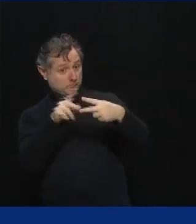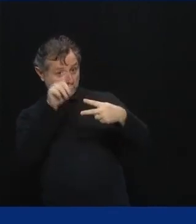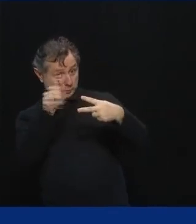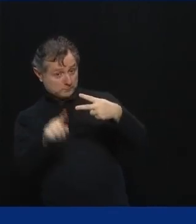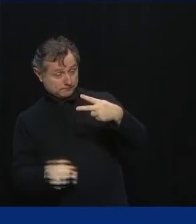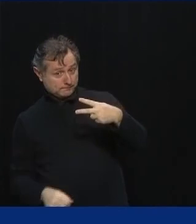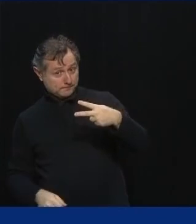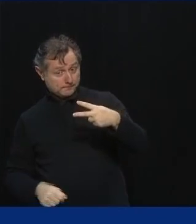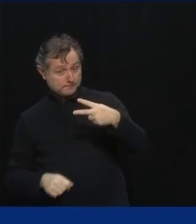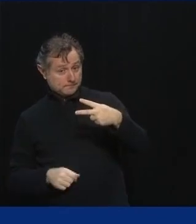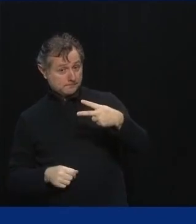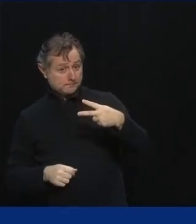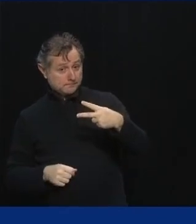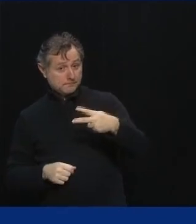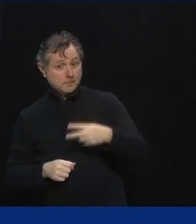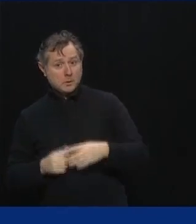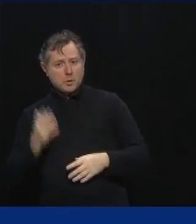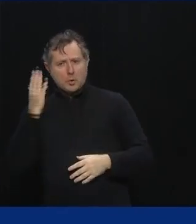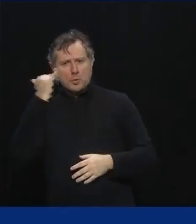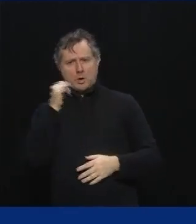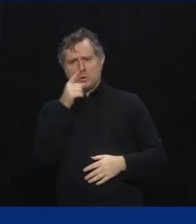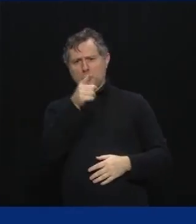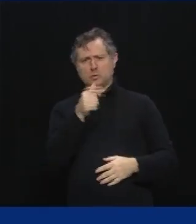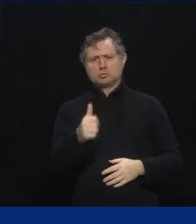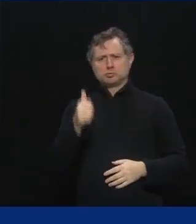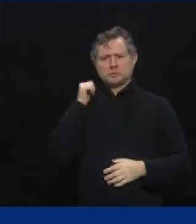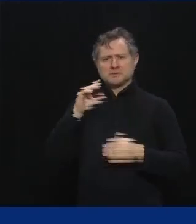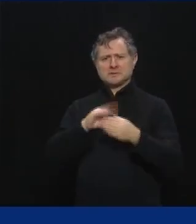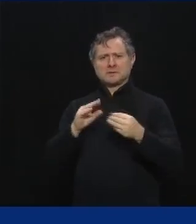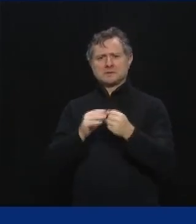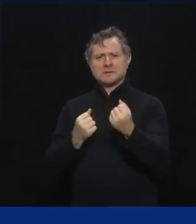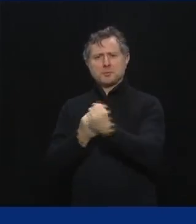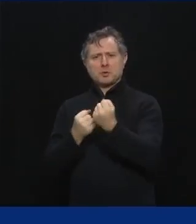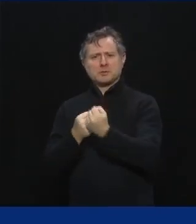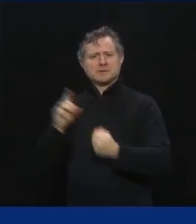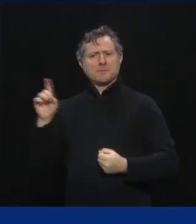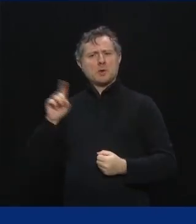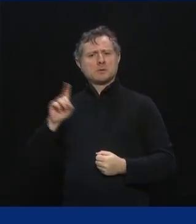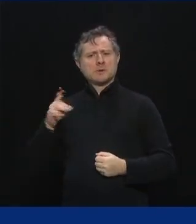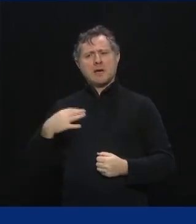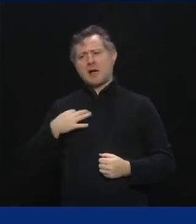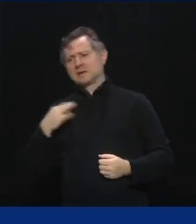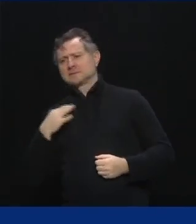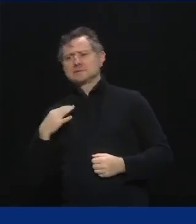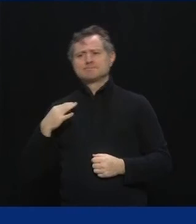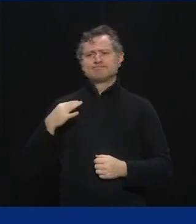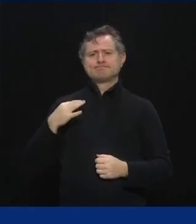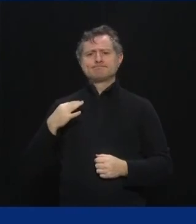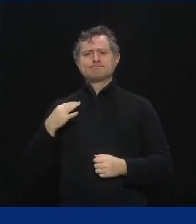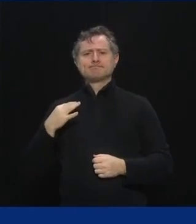SITUATION GOING FORWARD. GOVERNOR HOCHUL, A TWO-PART QUESTION.